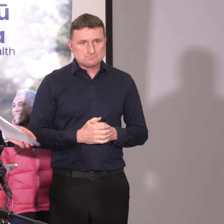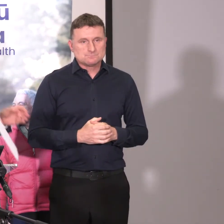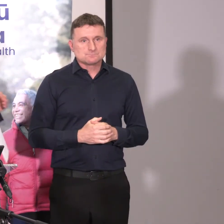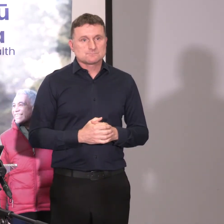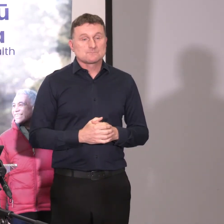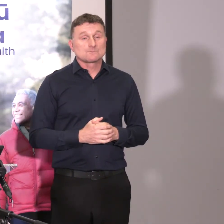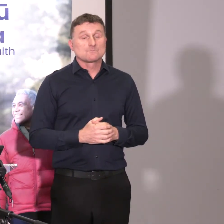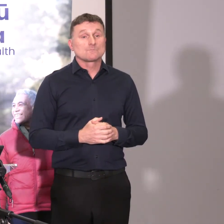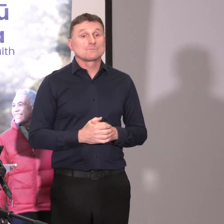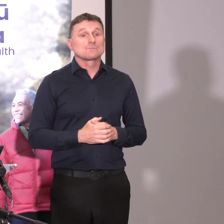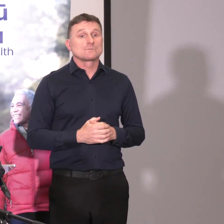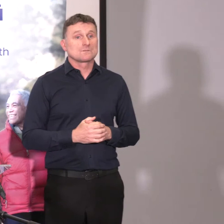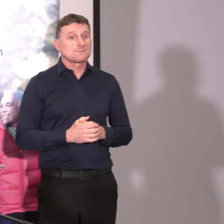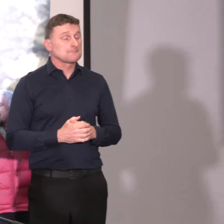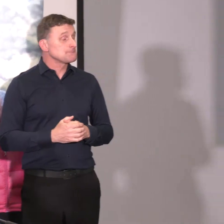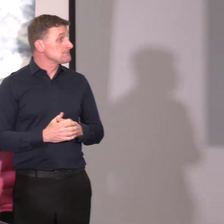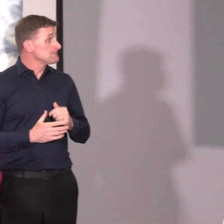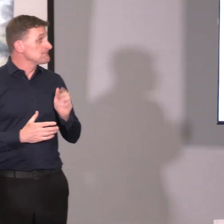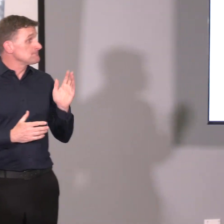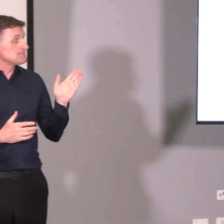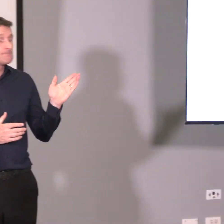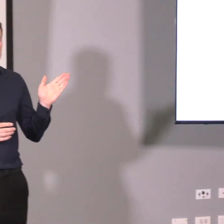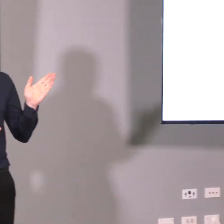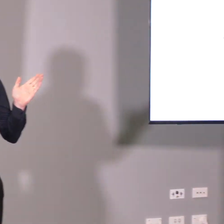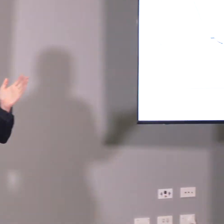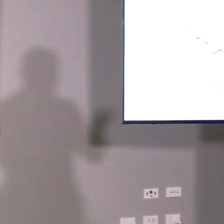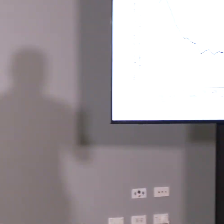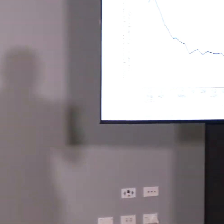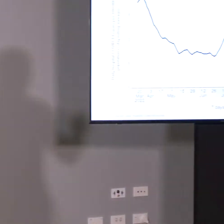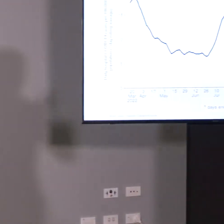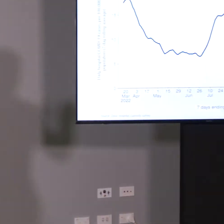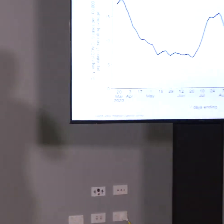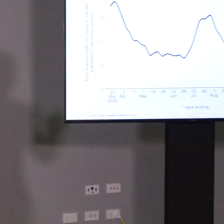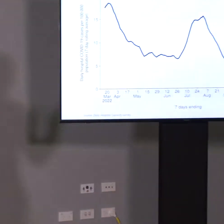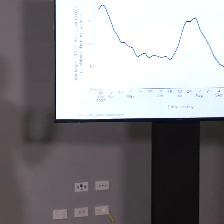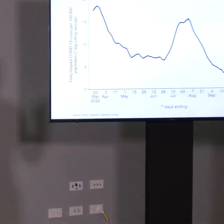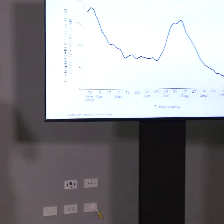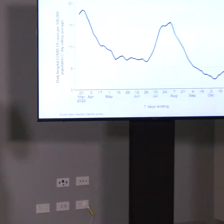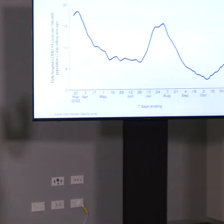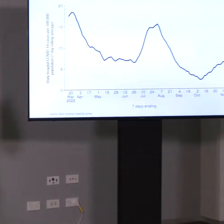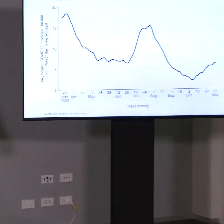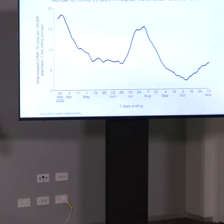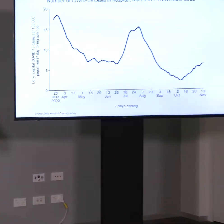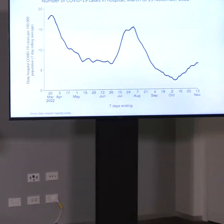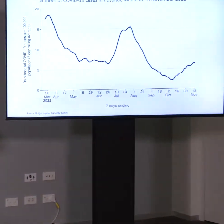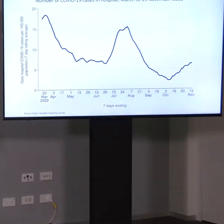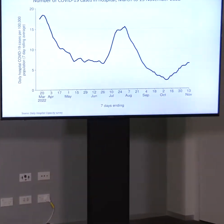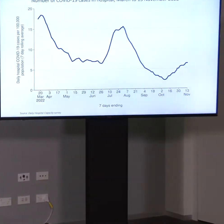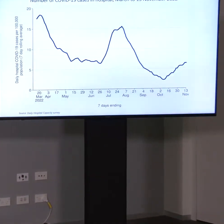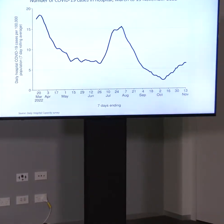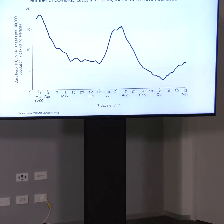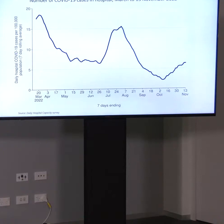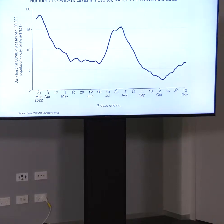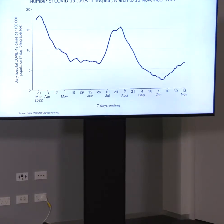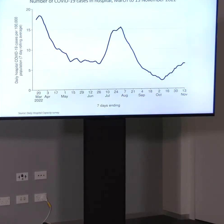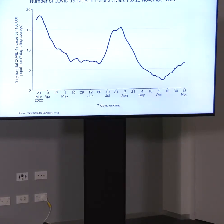you can see here, the number